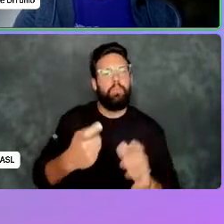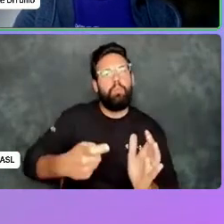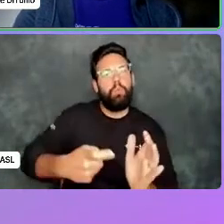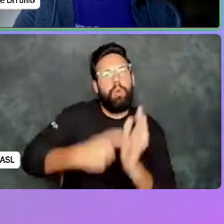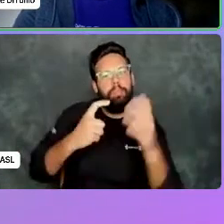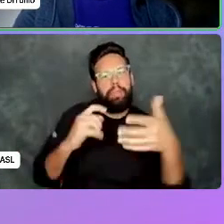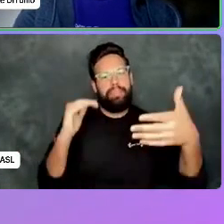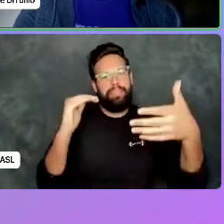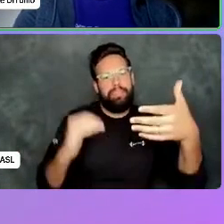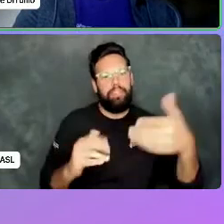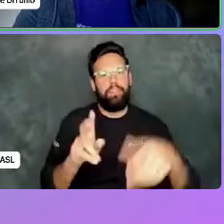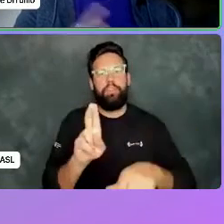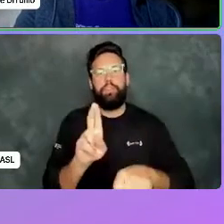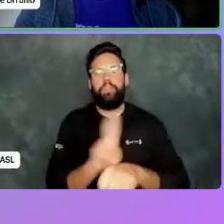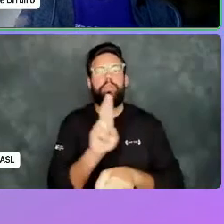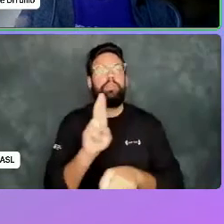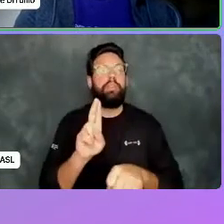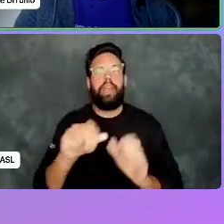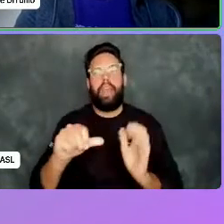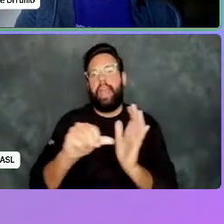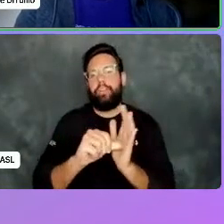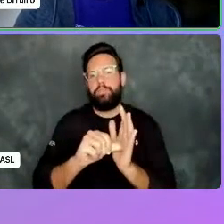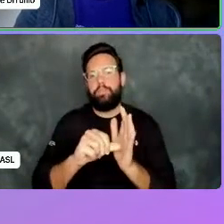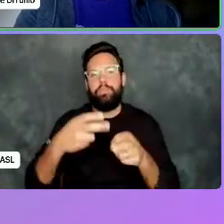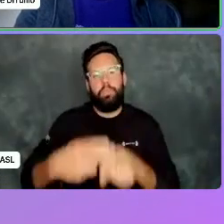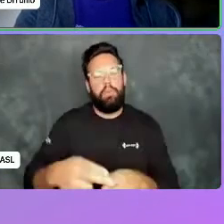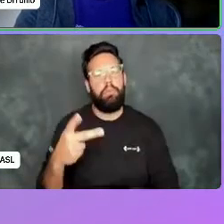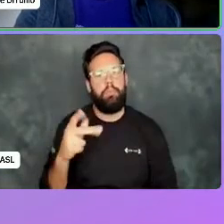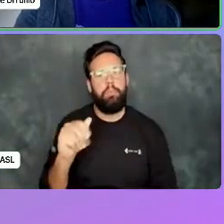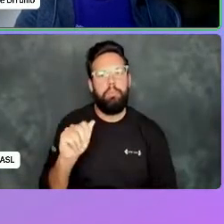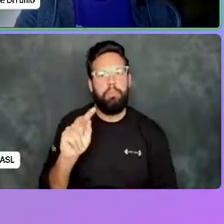requirements using the pattern attributes, or using some kind of regular expression we can